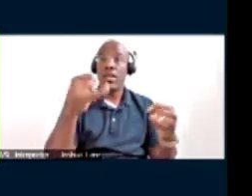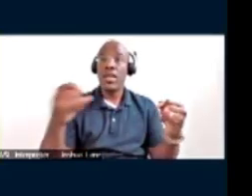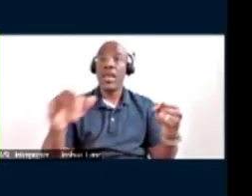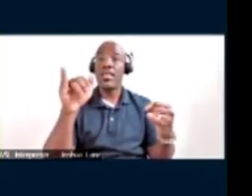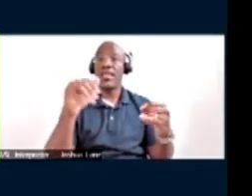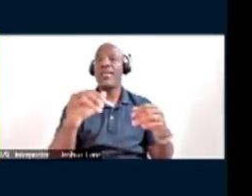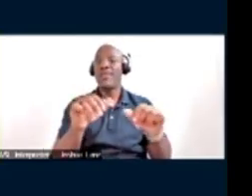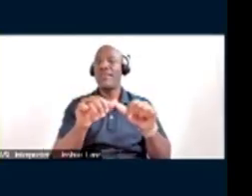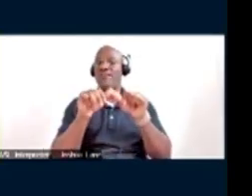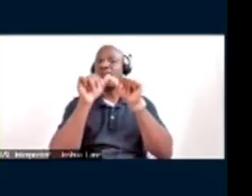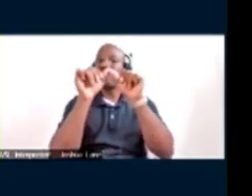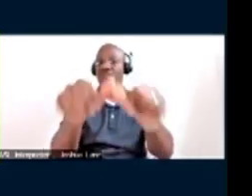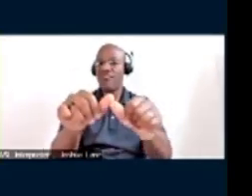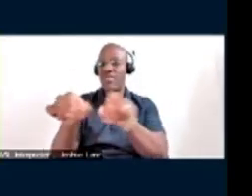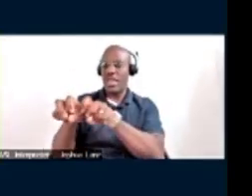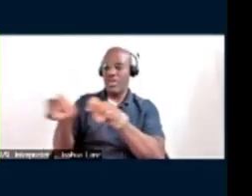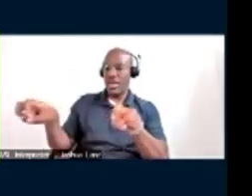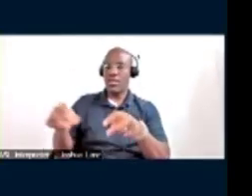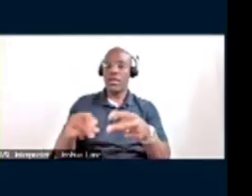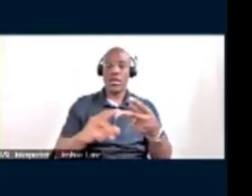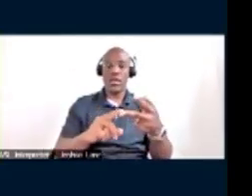and the red line is on our special emphasis panels.